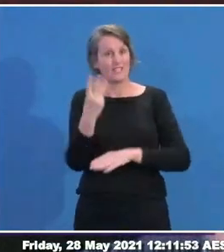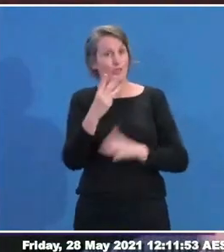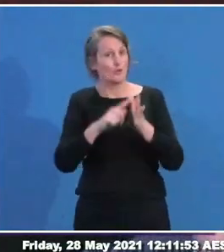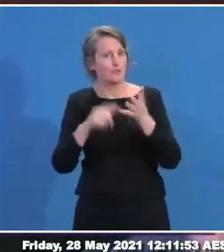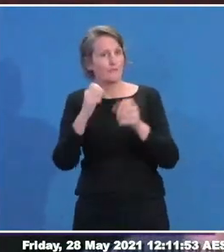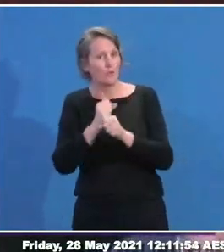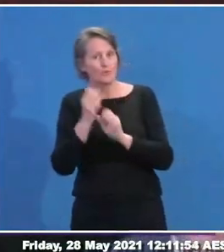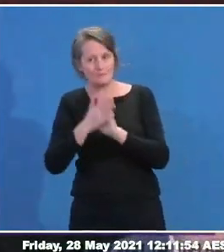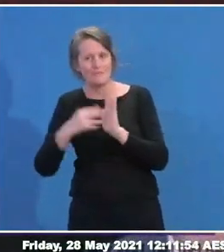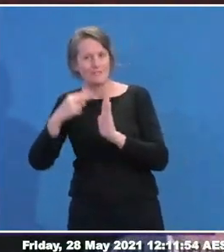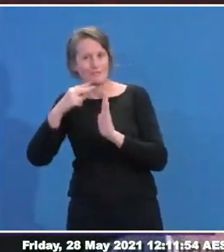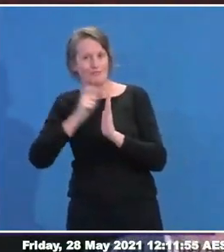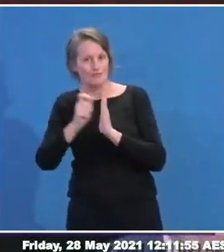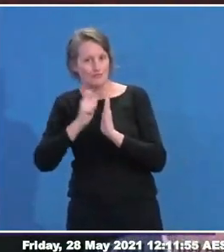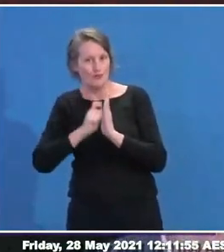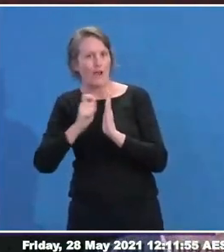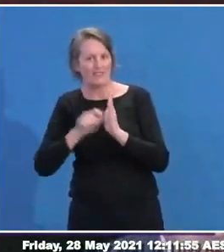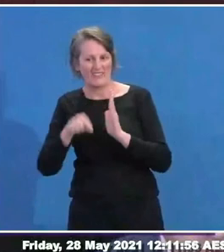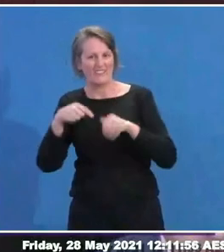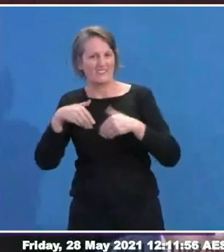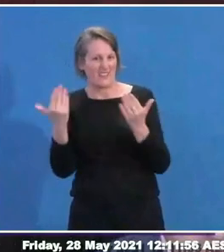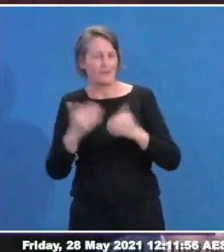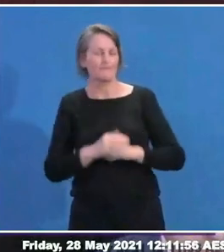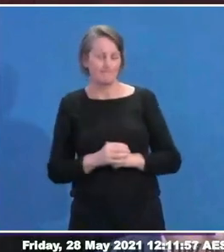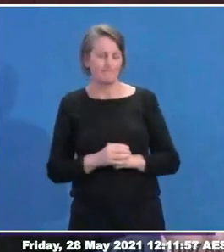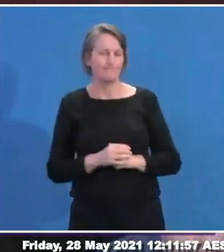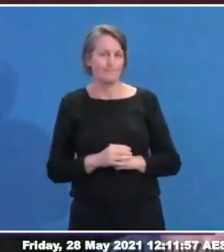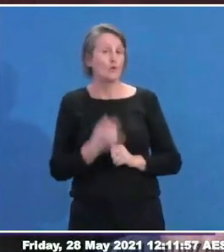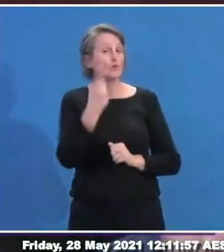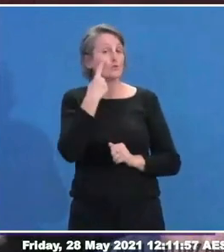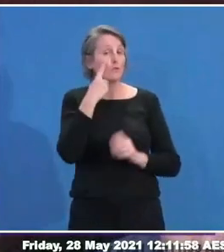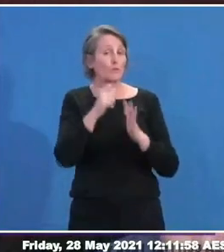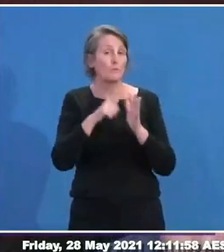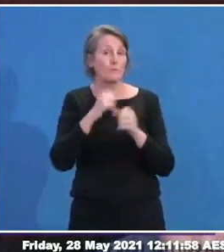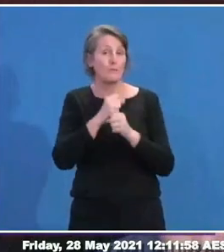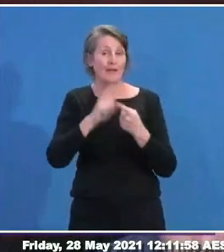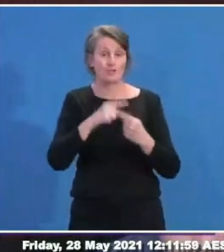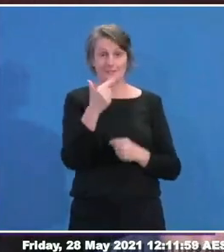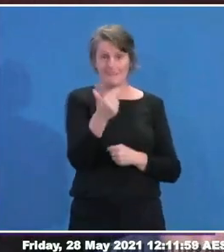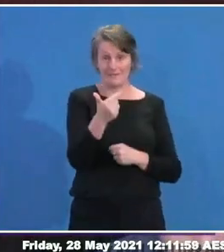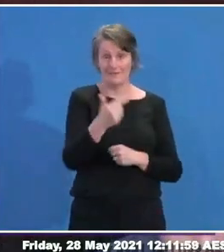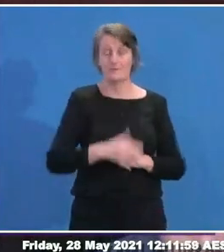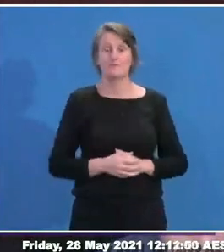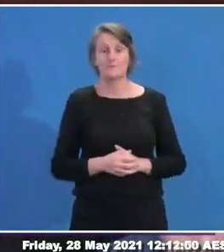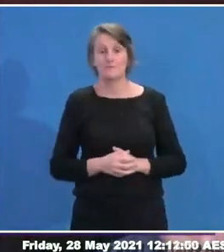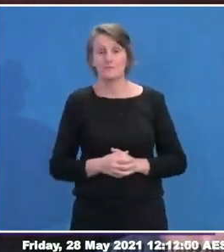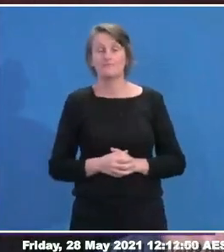Thank you. If I can take you to page 7, please. Yes.